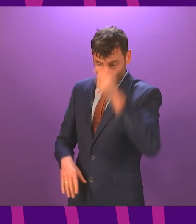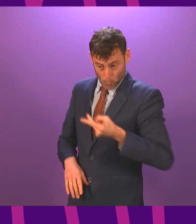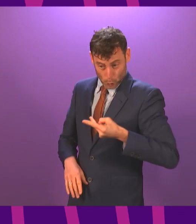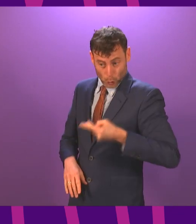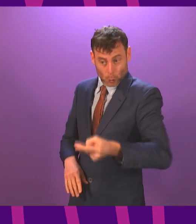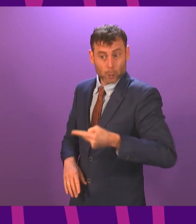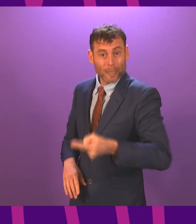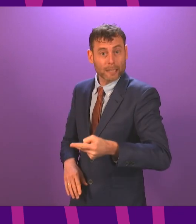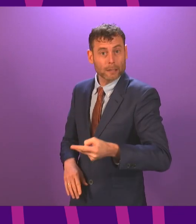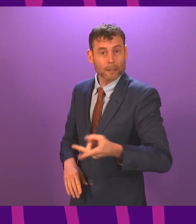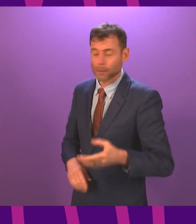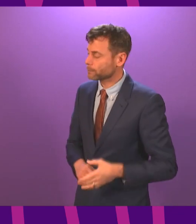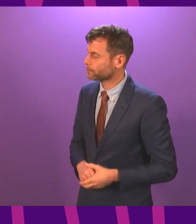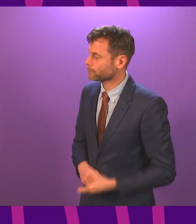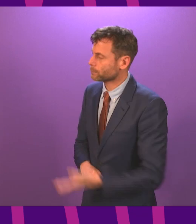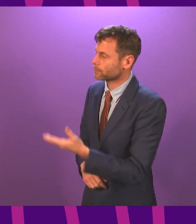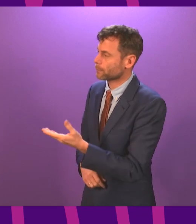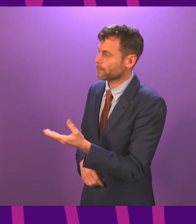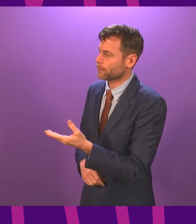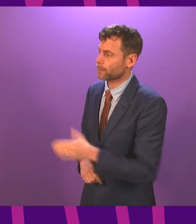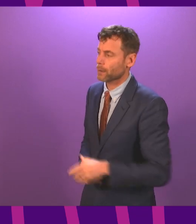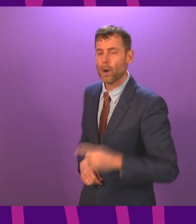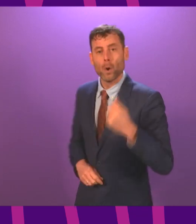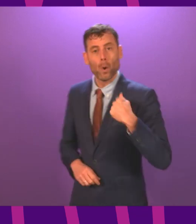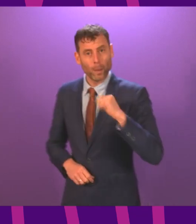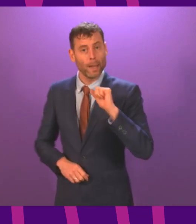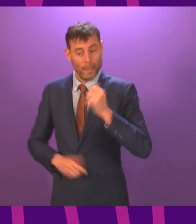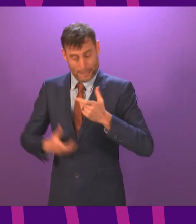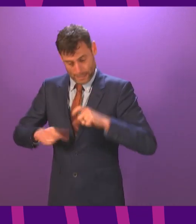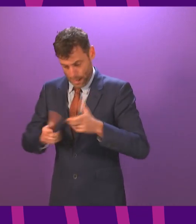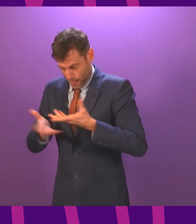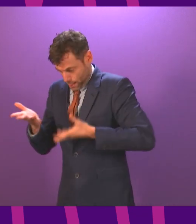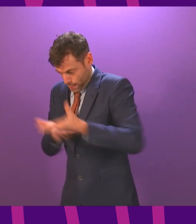The First Minister: We will confirm the conclusions of our deliberations